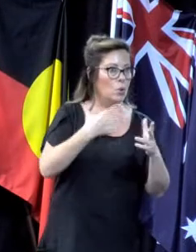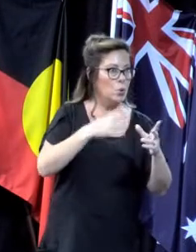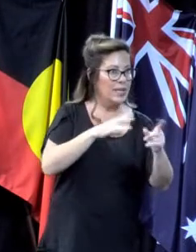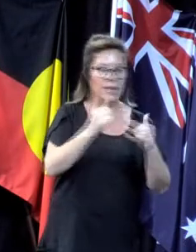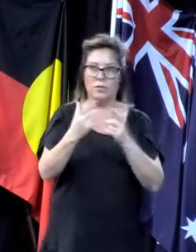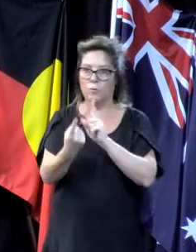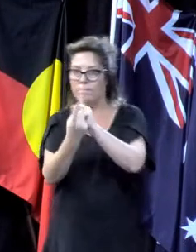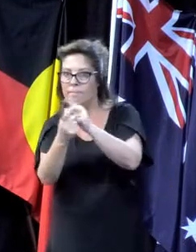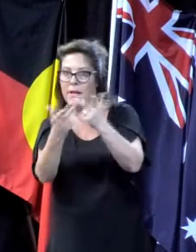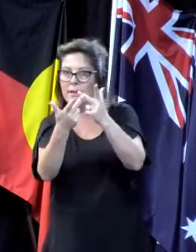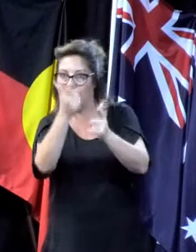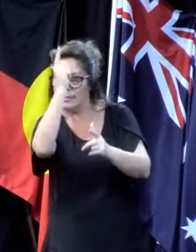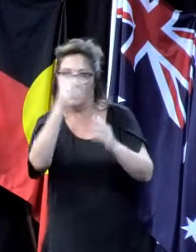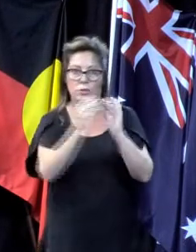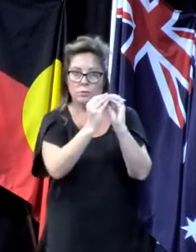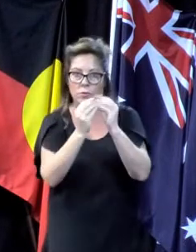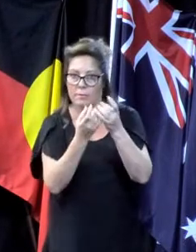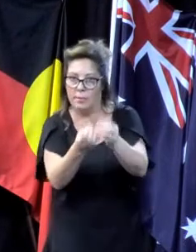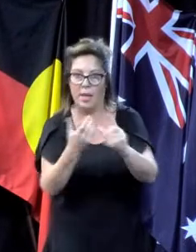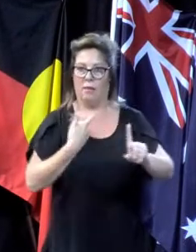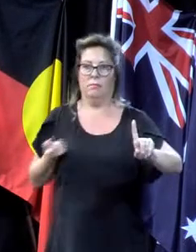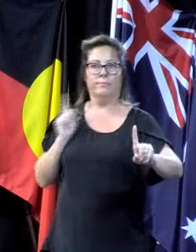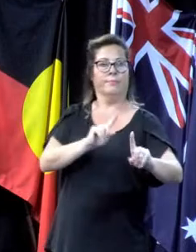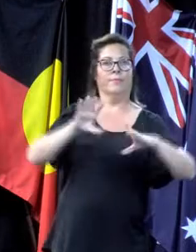with evidencebased interventions and extra time requirements